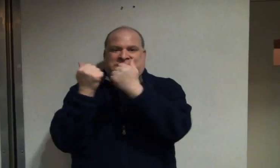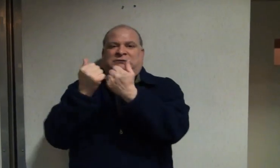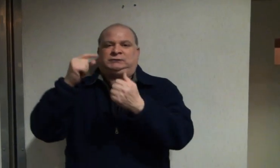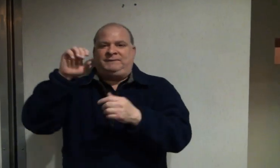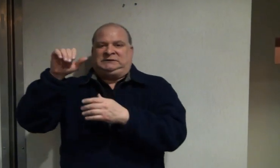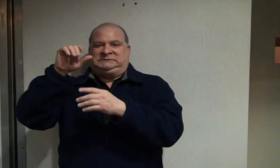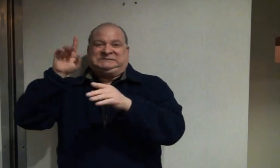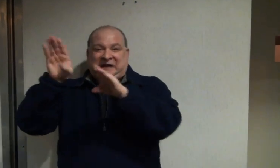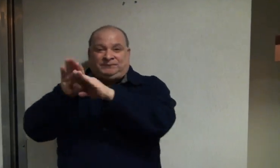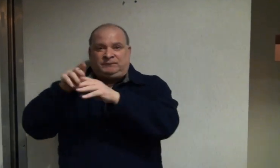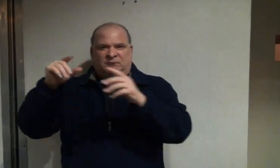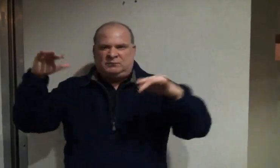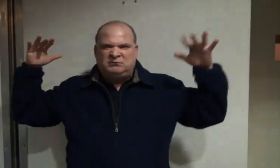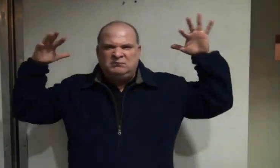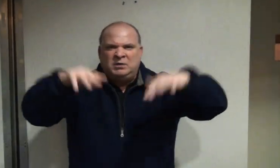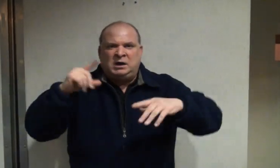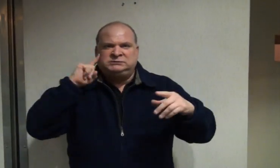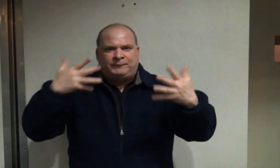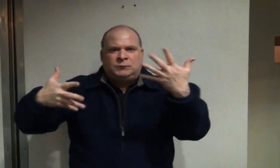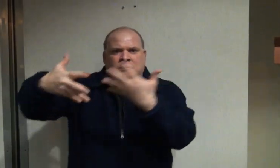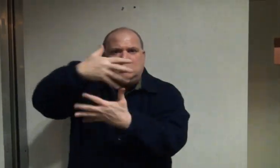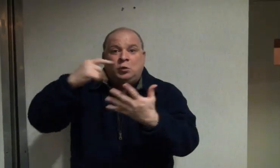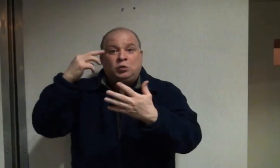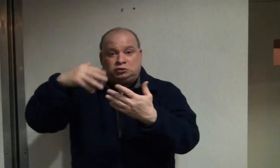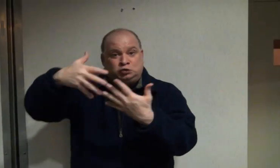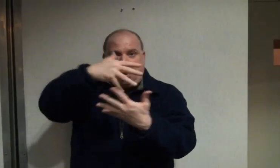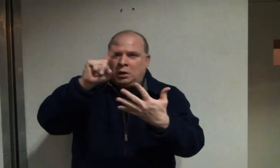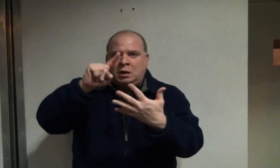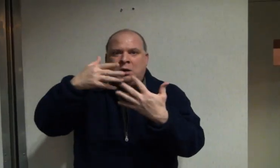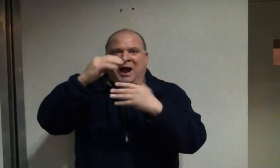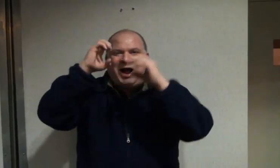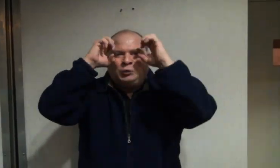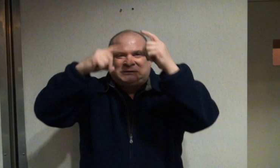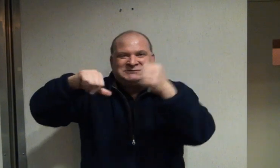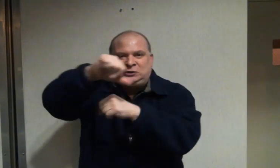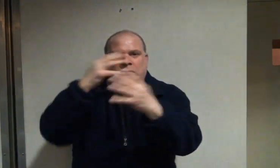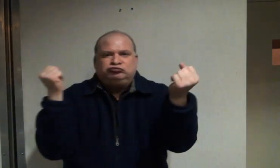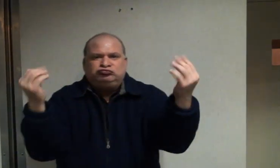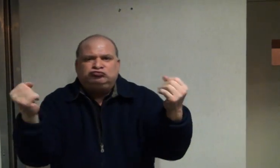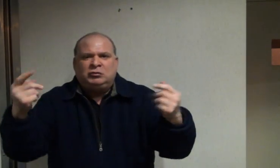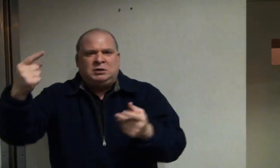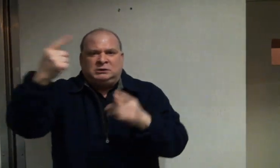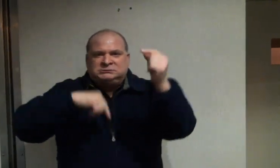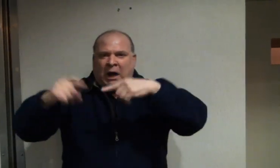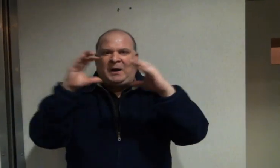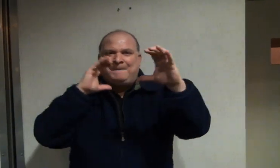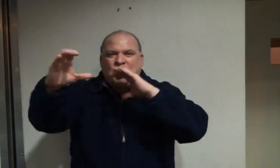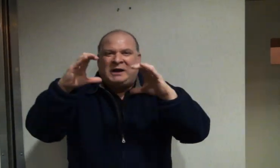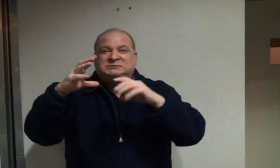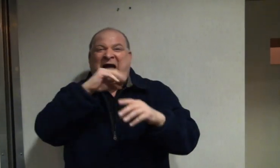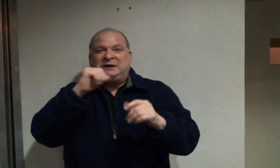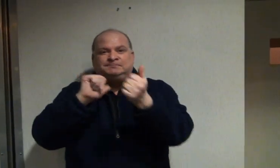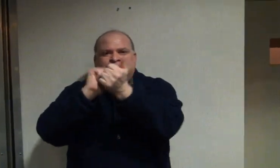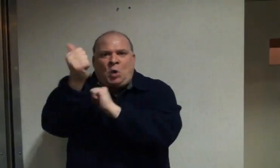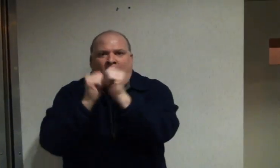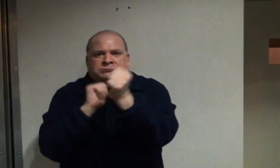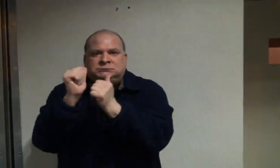where many deaf children from different schools come together at tournaments because it help them improve their social, communication and sport skills.